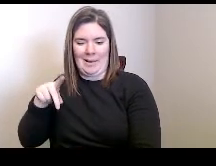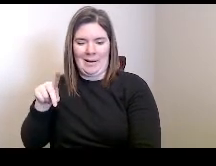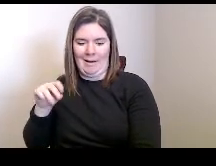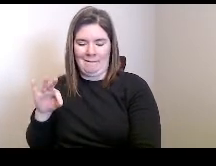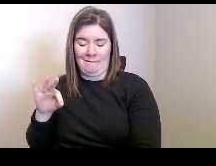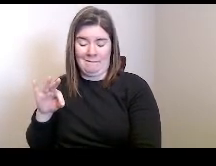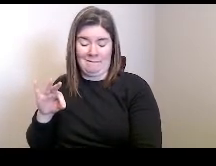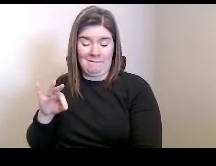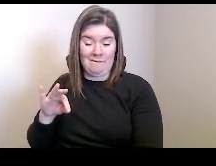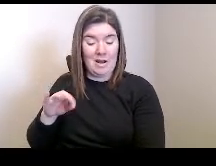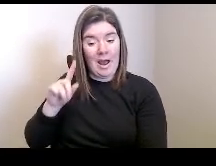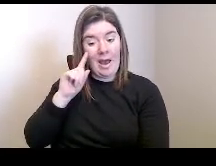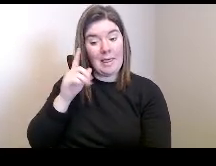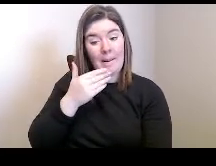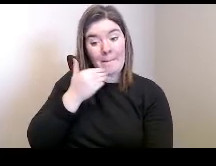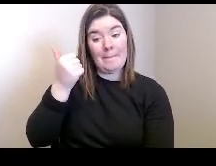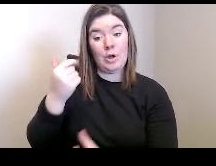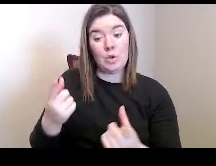is setting this as your first heading in the document.